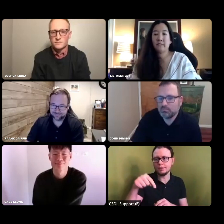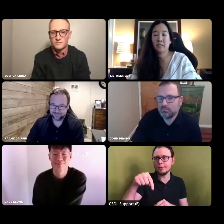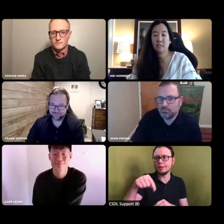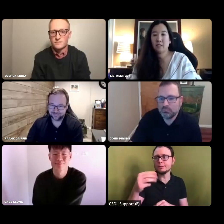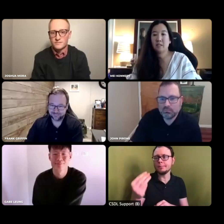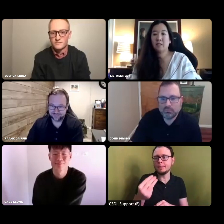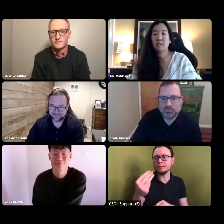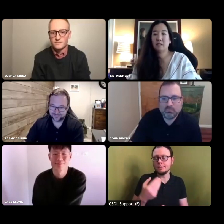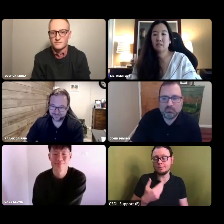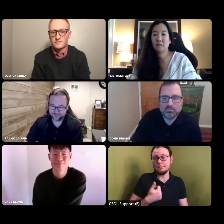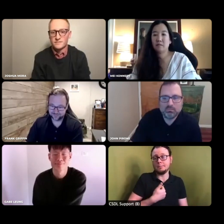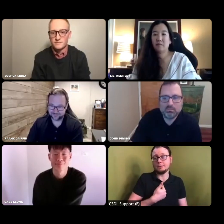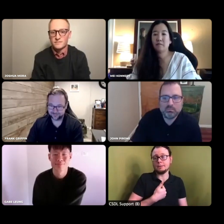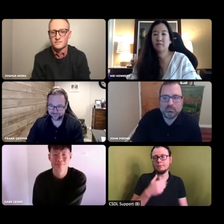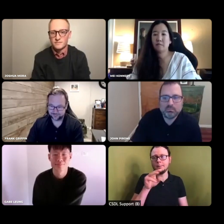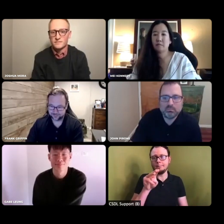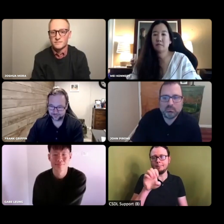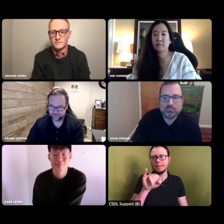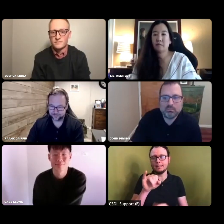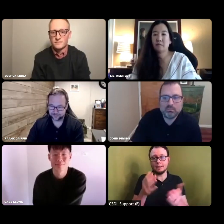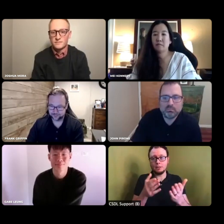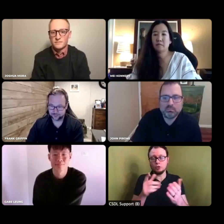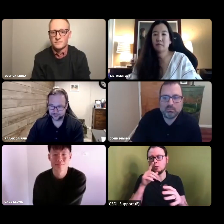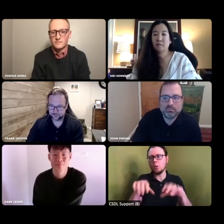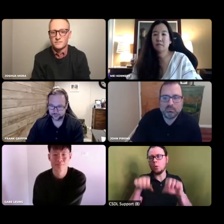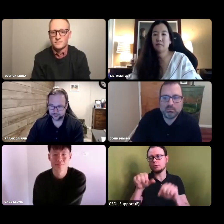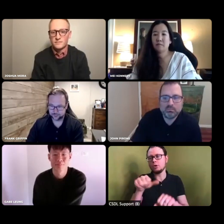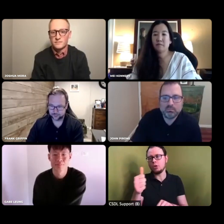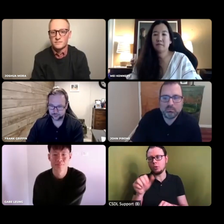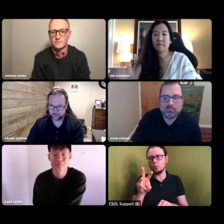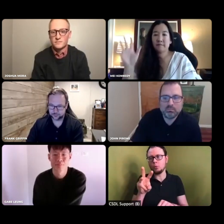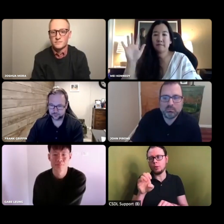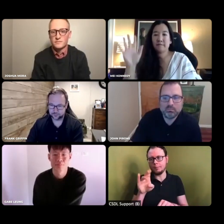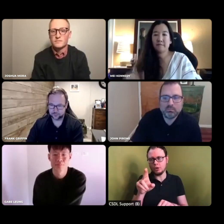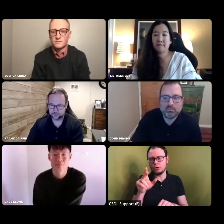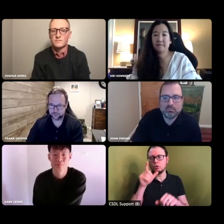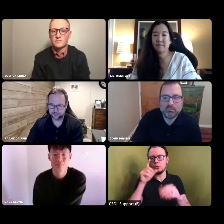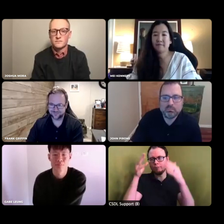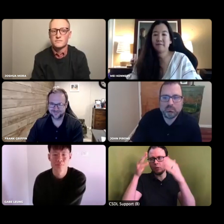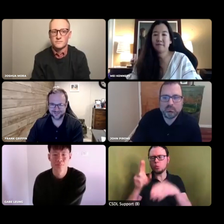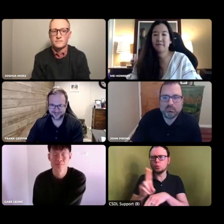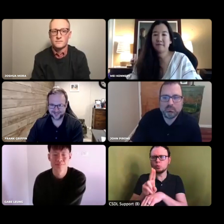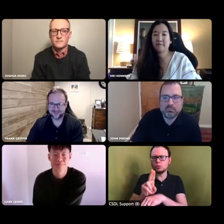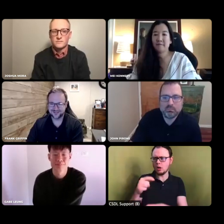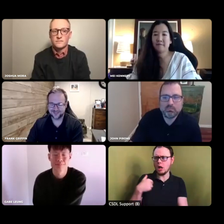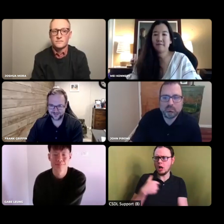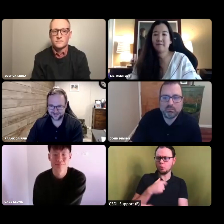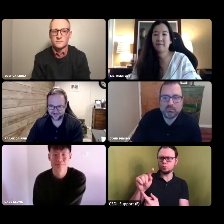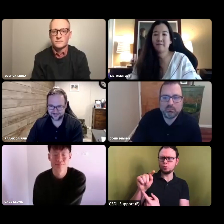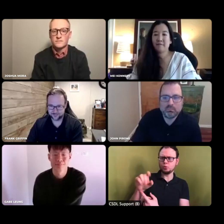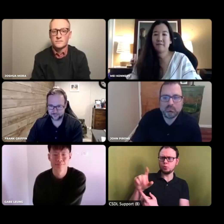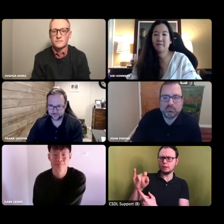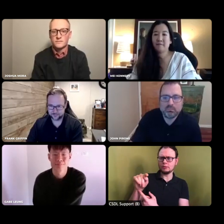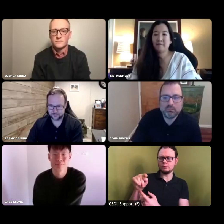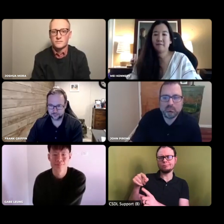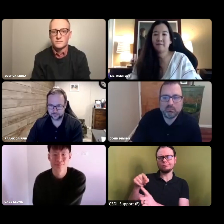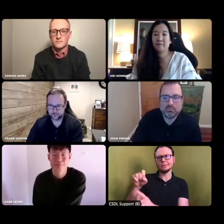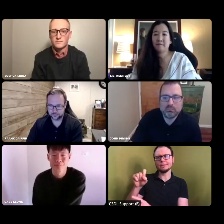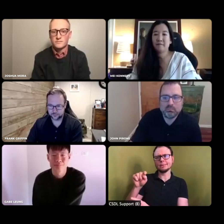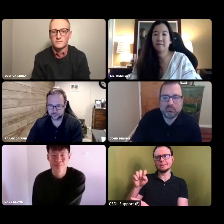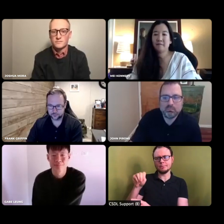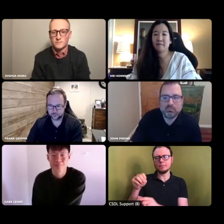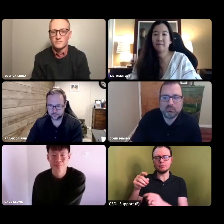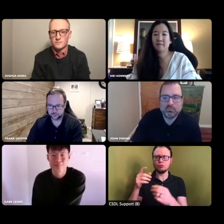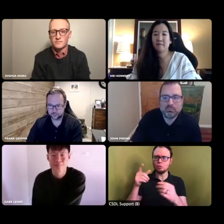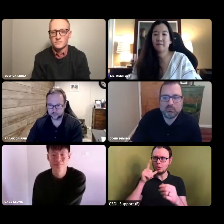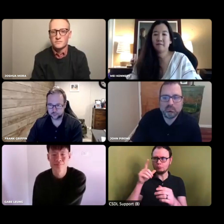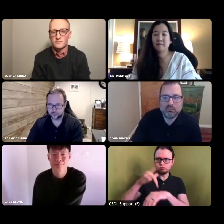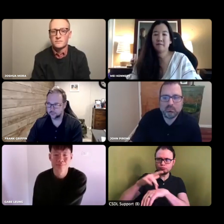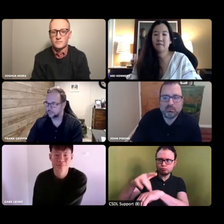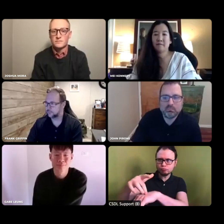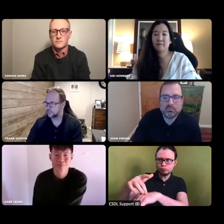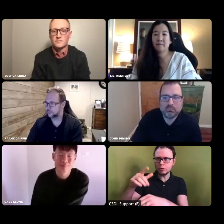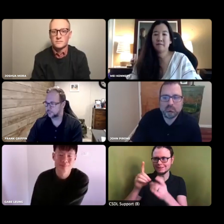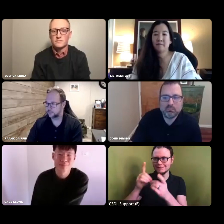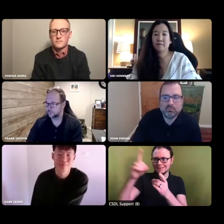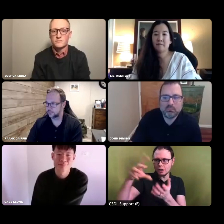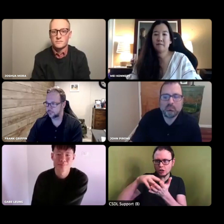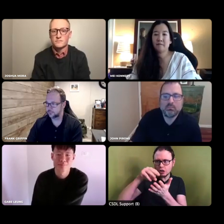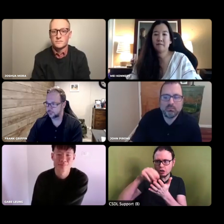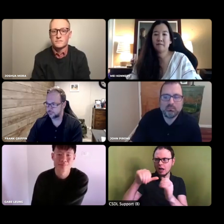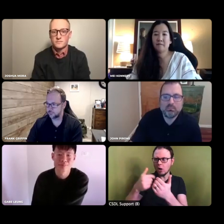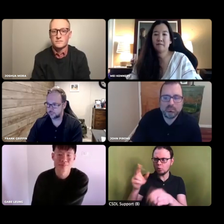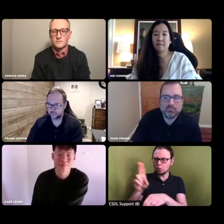Mei and I will focus on the use of our toolkit in STEM.